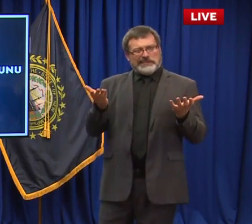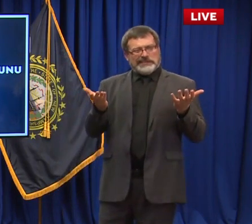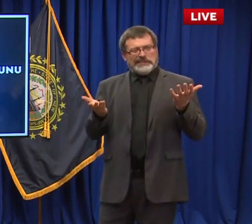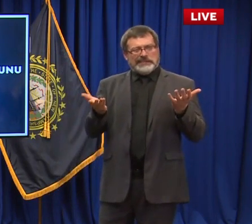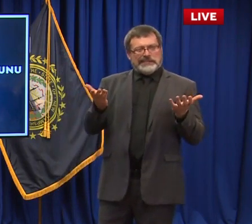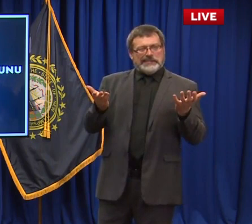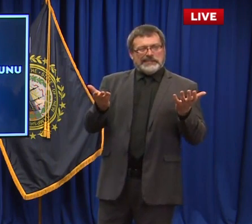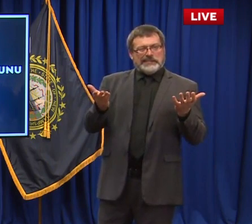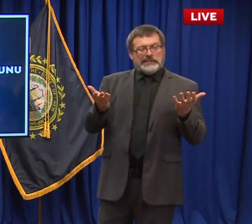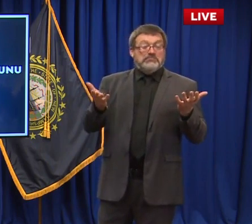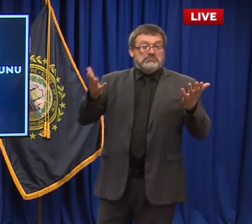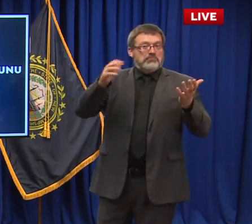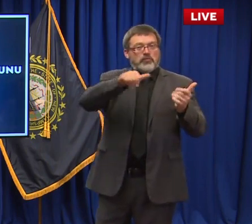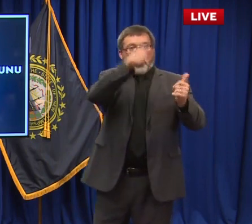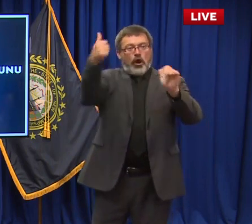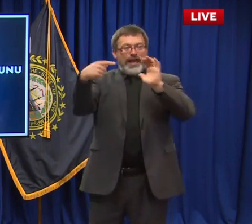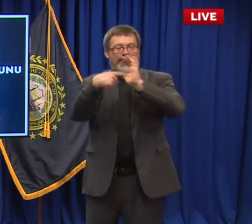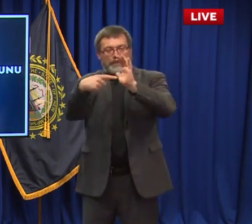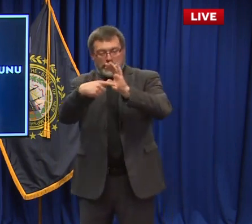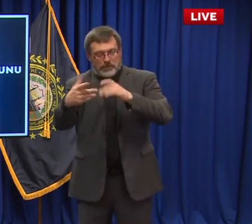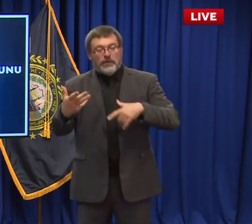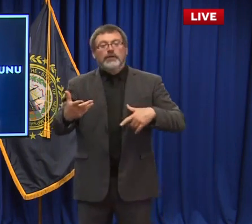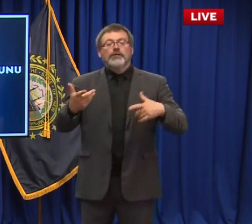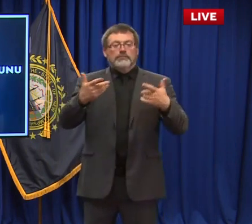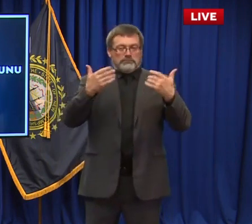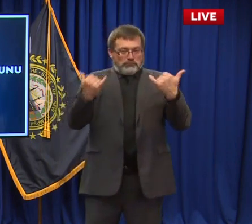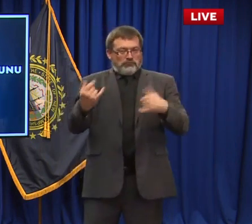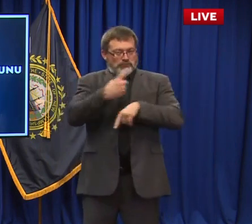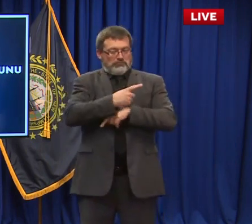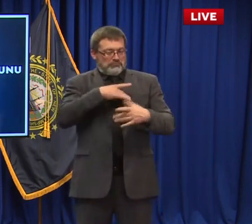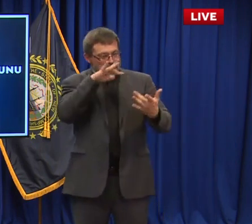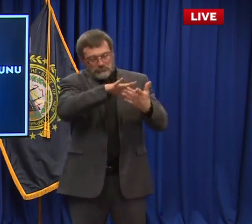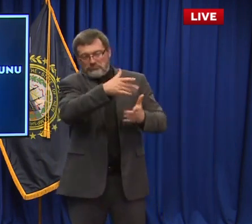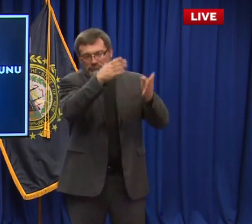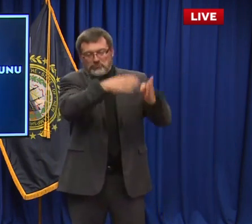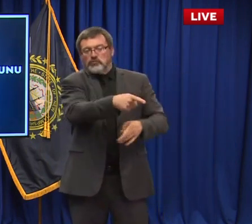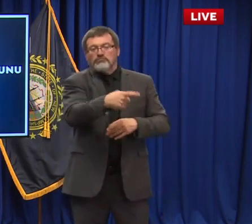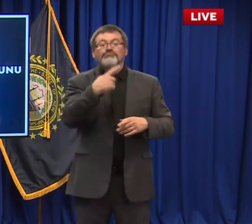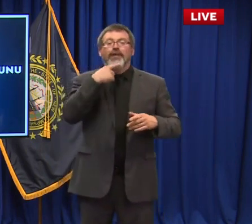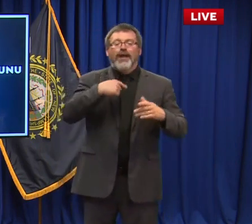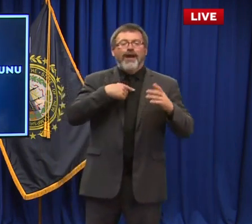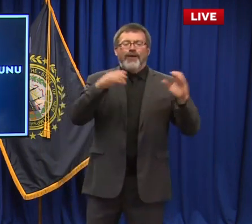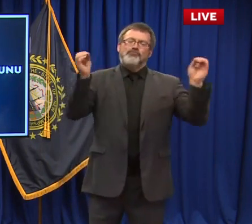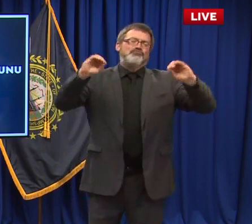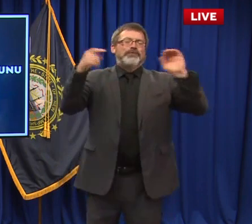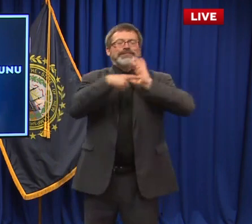I THINK THAT PEOPLE HAVE A VARYING AMOUNT OF SYMPTOMS OR NO SYMPTOMS THROUGHOUT THEIR ILLNESS.